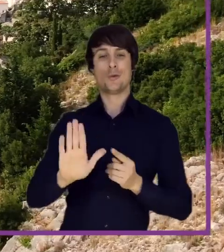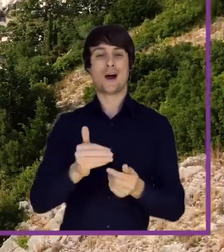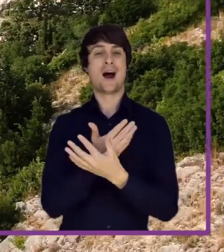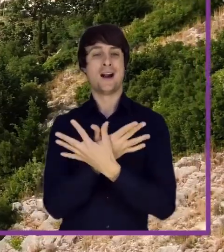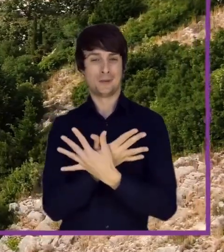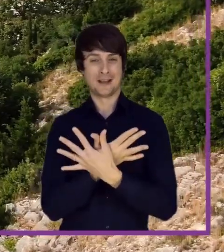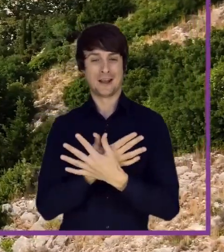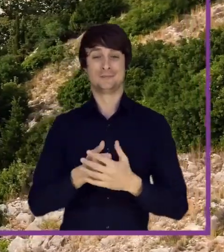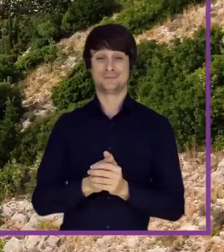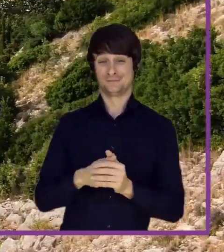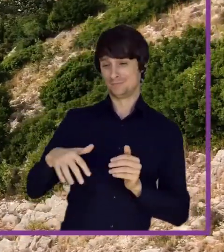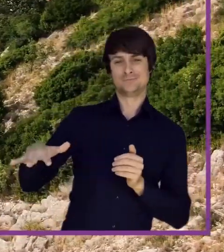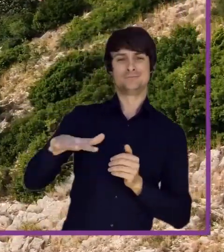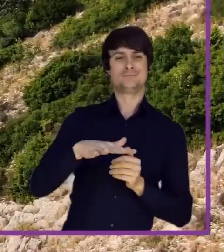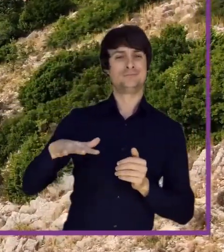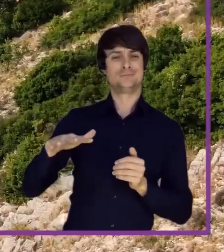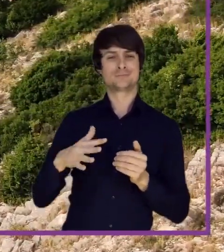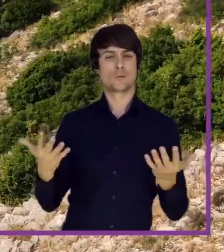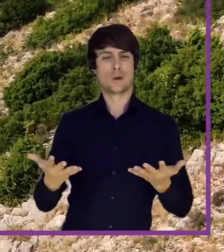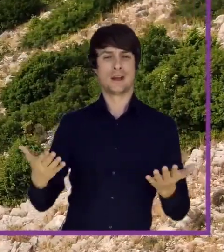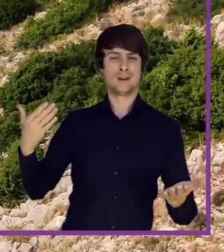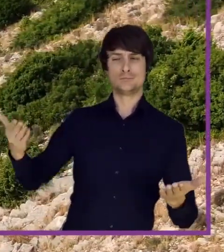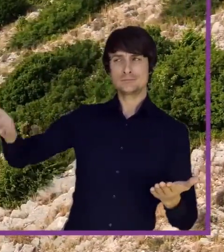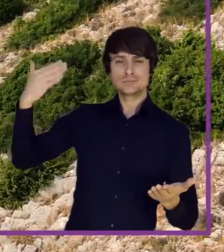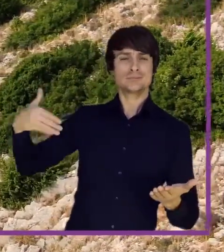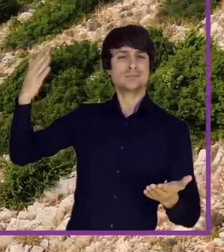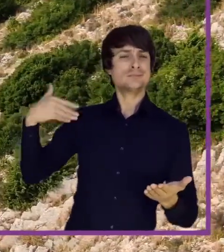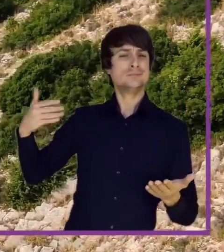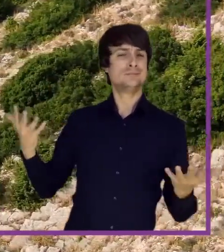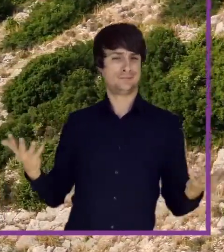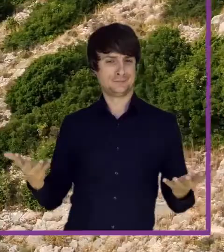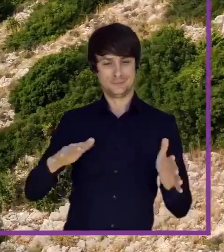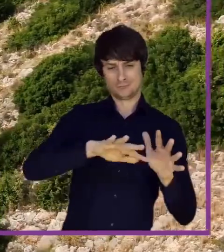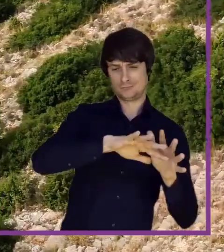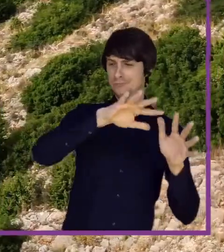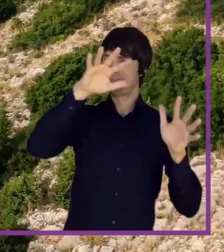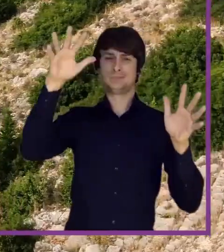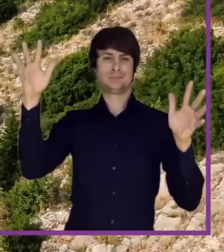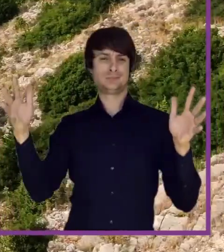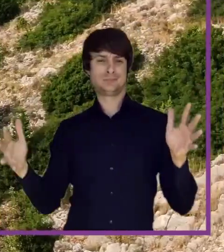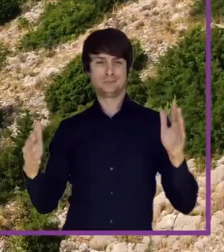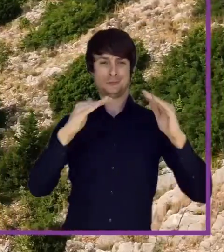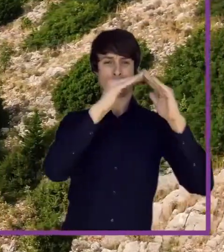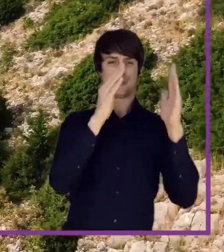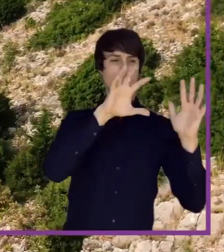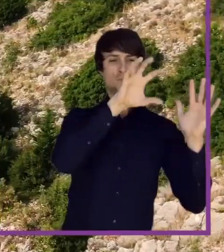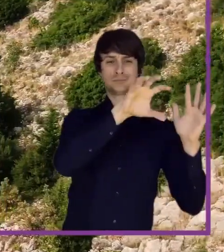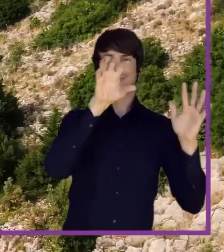The village, which dates back to the 2nd century BC, is located on the slopes of Mount Mjegullosh.